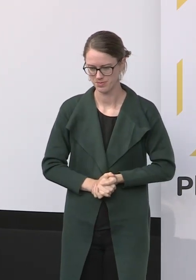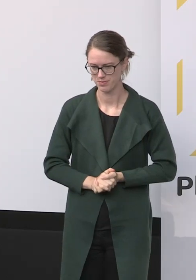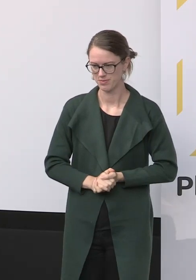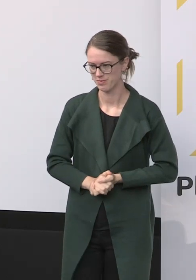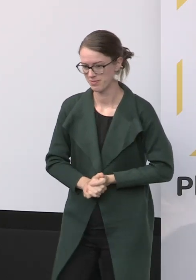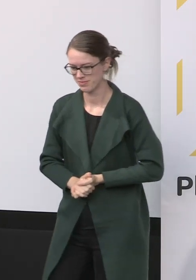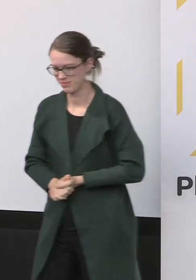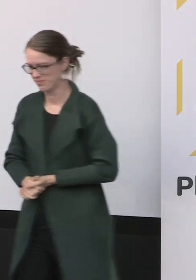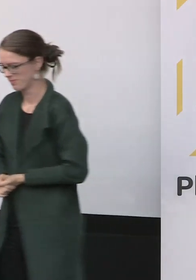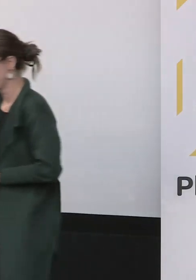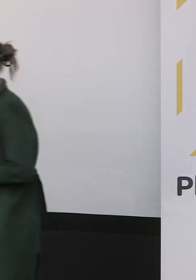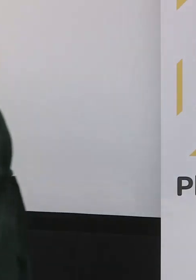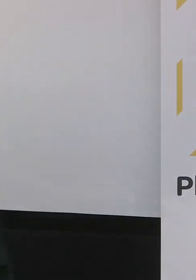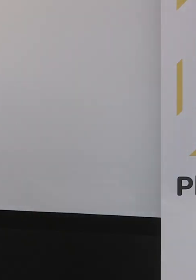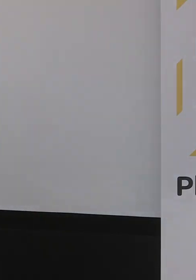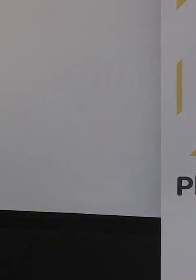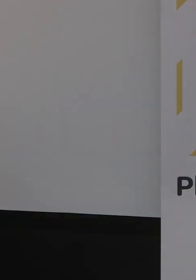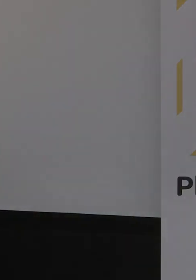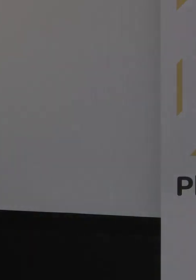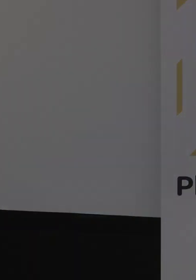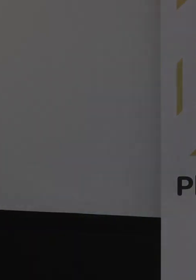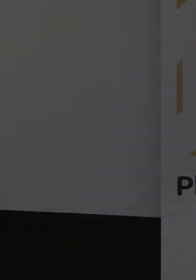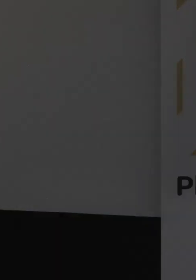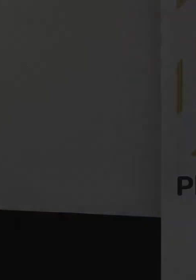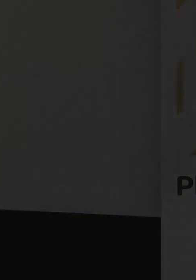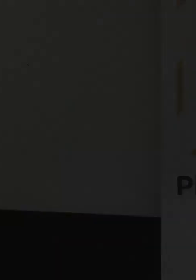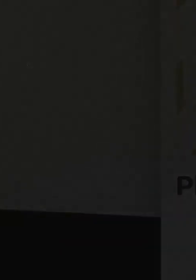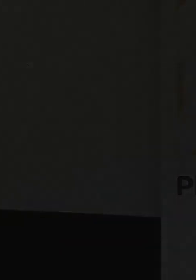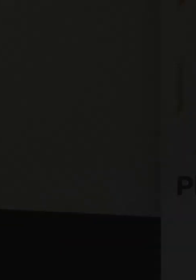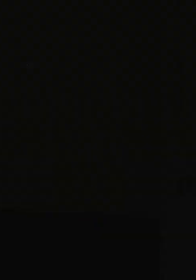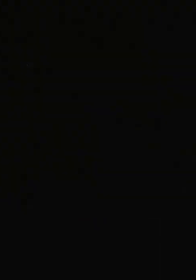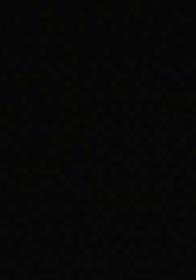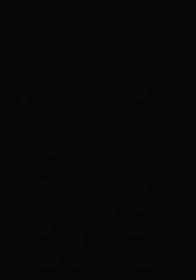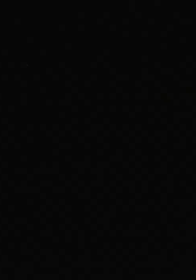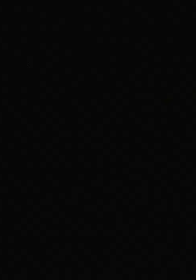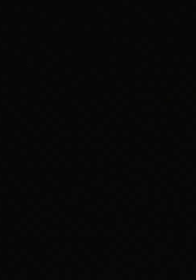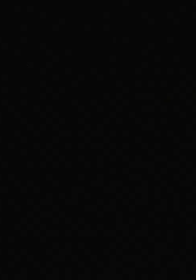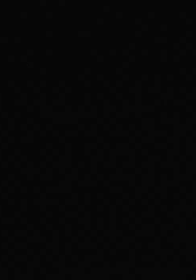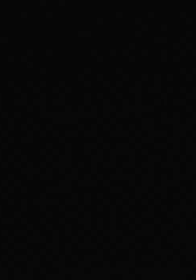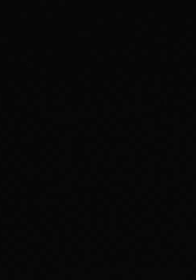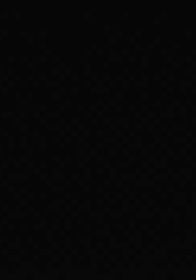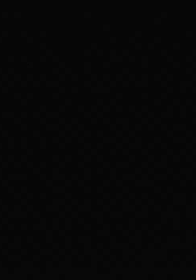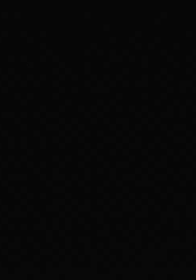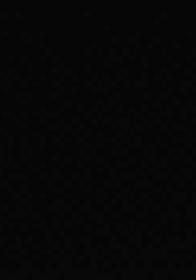behind the effort to make vaccines available and they can get one. OK, thank you very much. Appreciate it. Have a good long weekend.